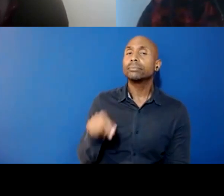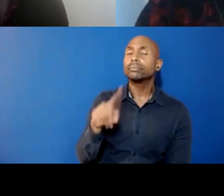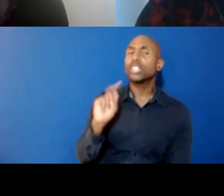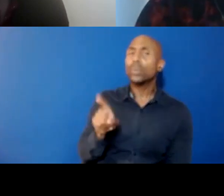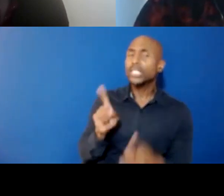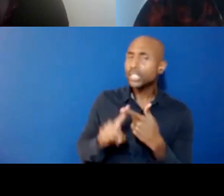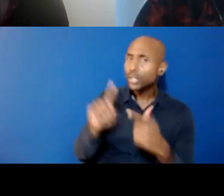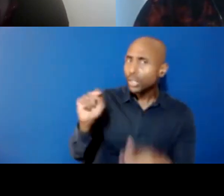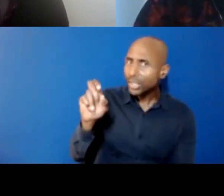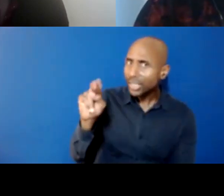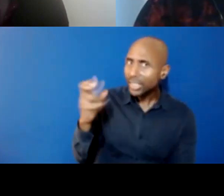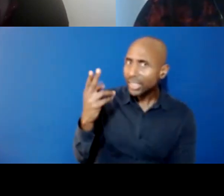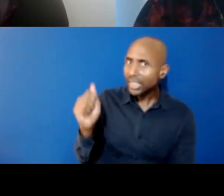disability. Do you know if his parents had that worry?